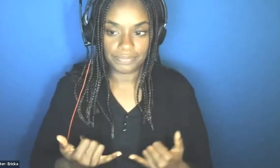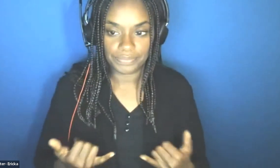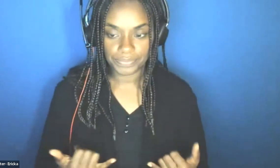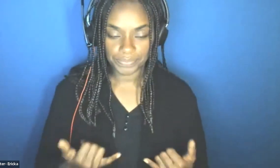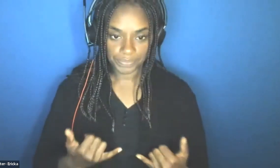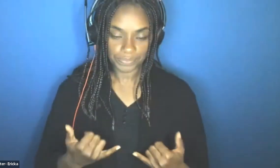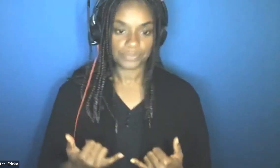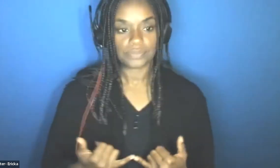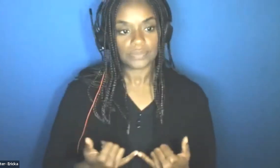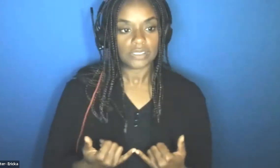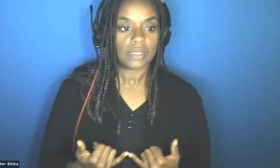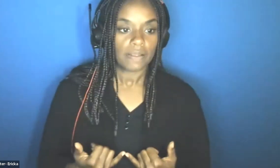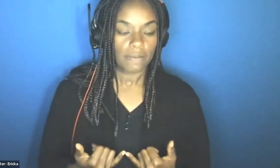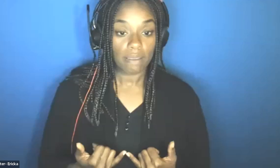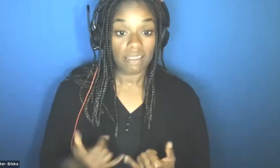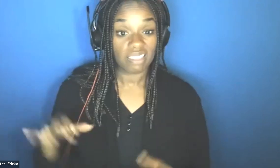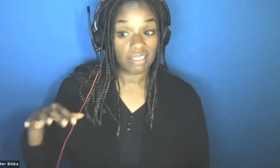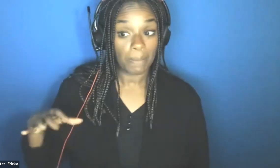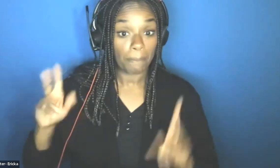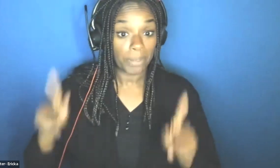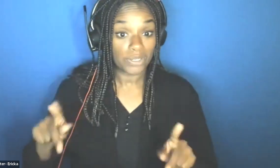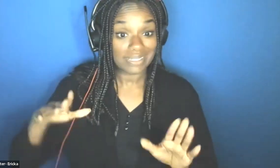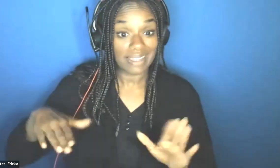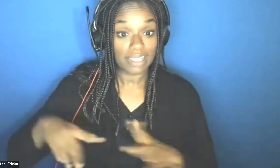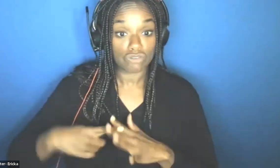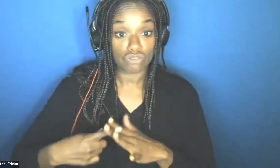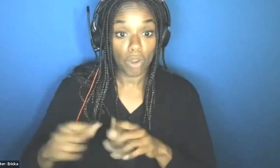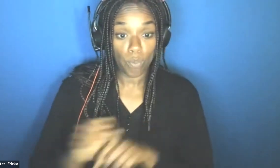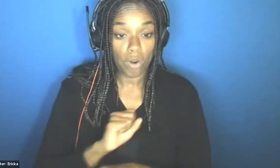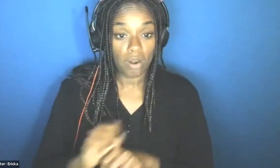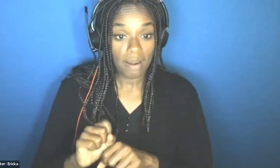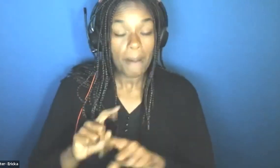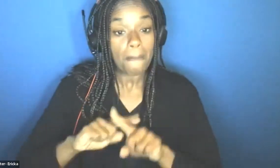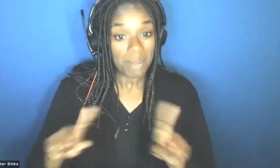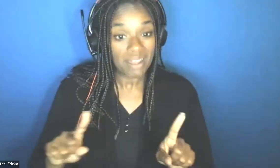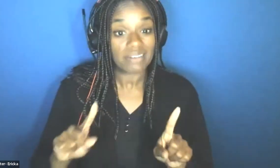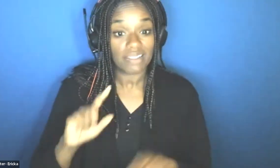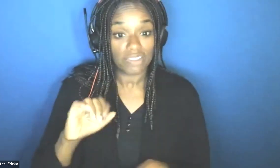Now, stage 2 is preemployment, post-offer.